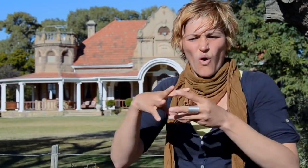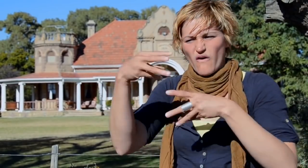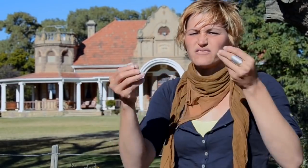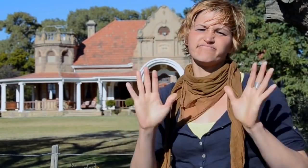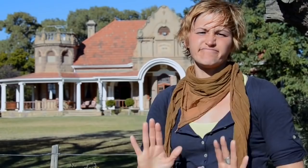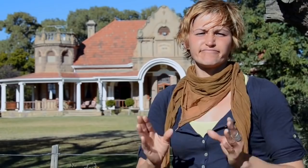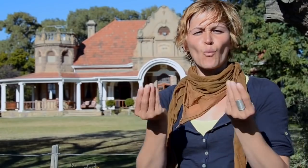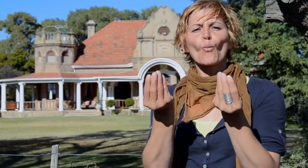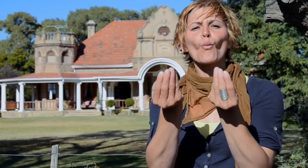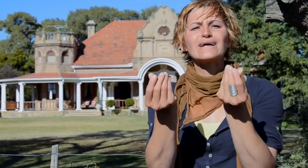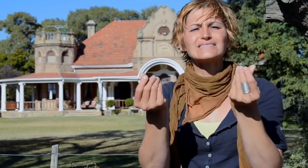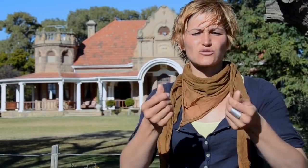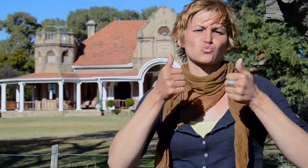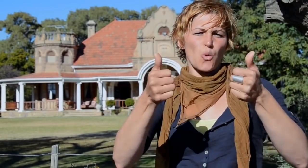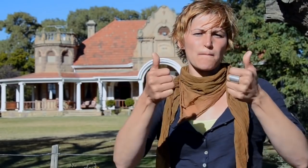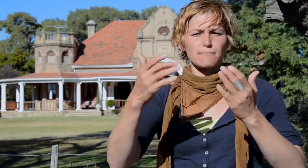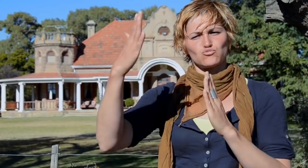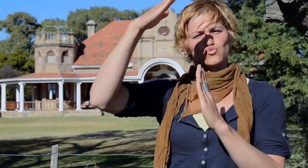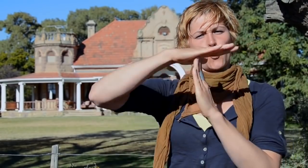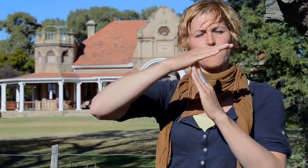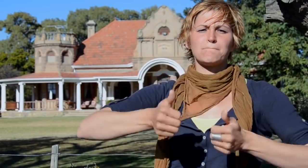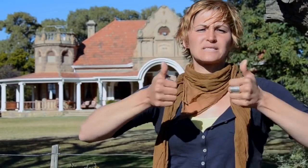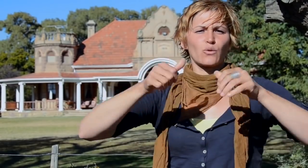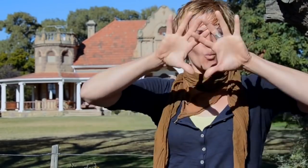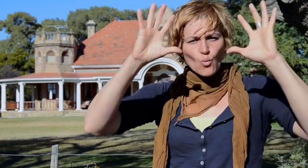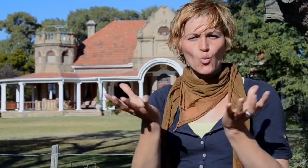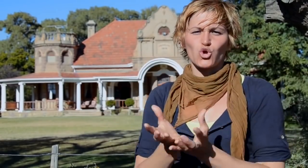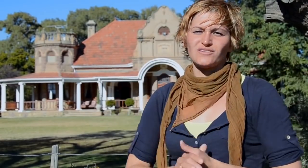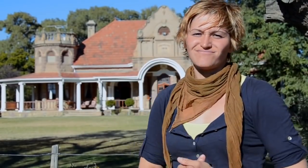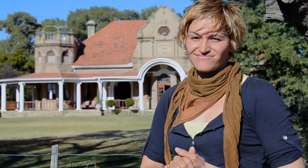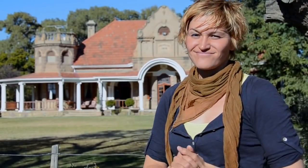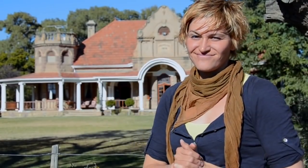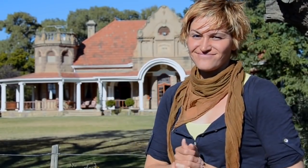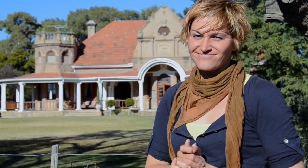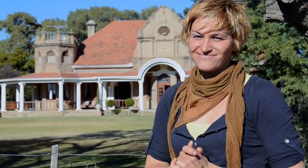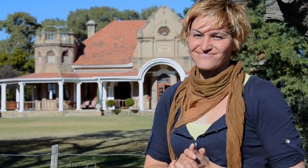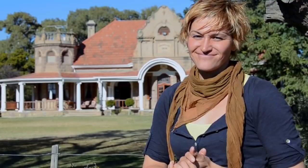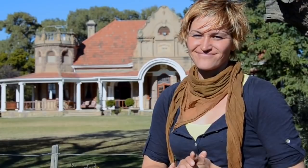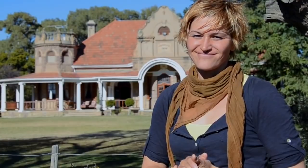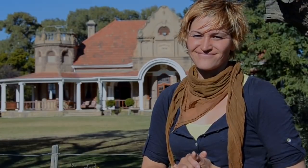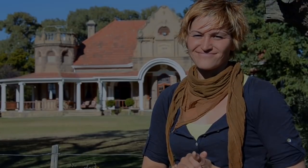of feathers and I have felt superb world quality feathers here.